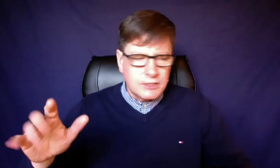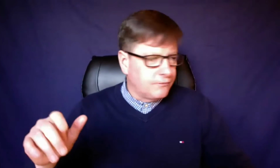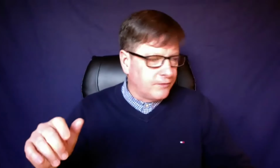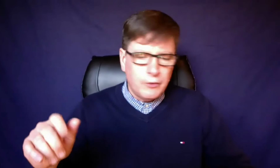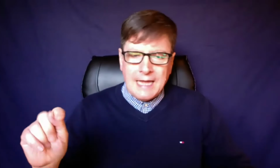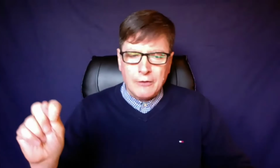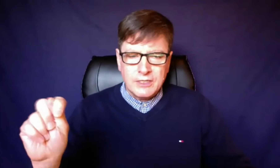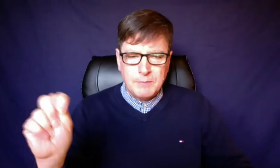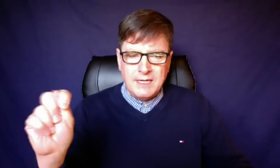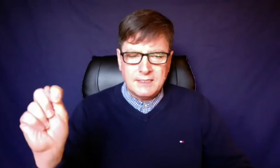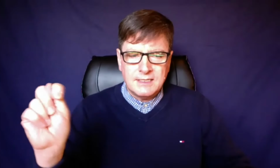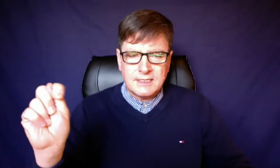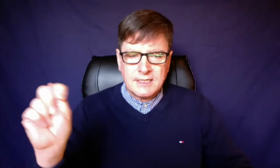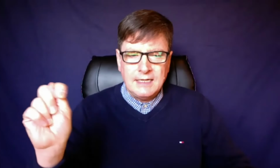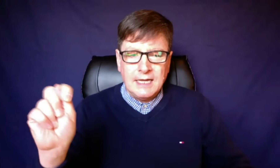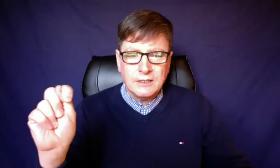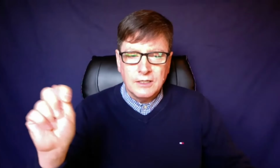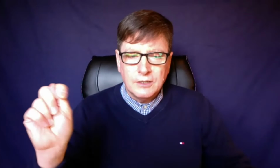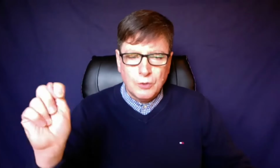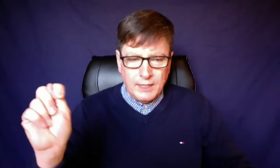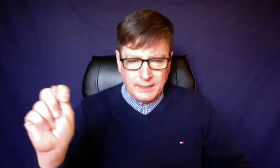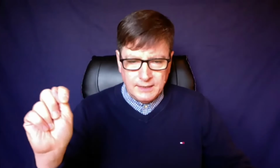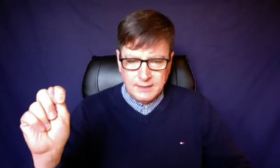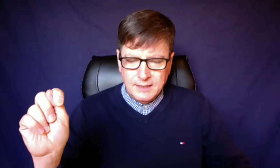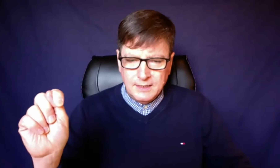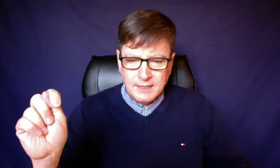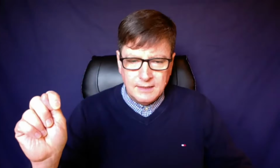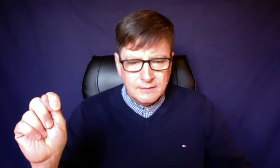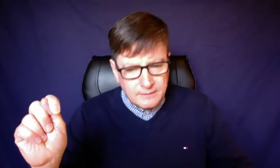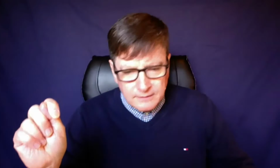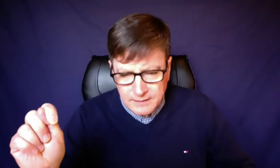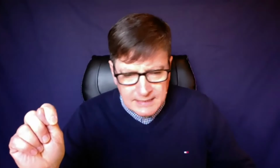just floating out here in space. So a sign where a handeds are floating